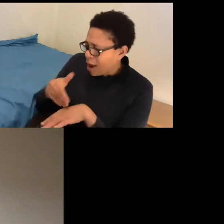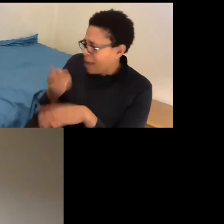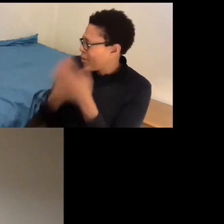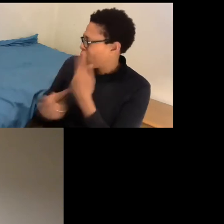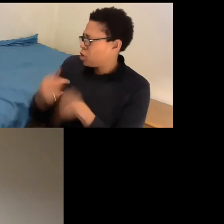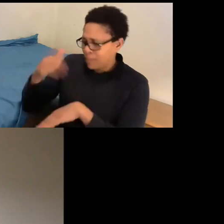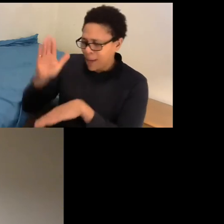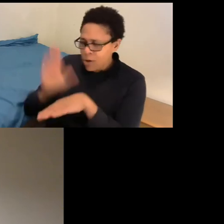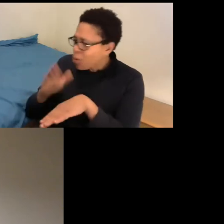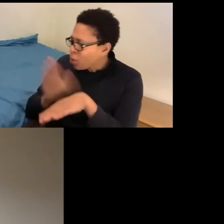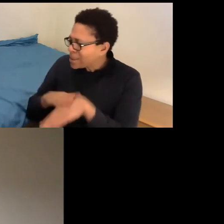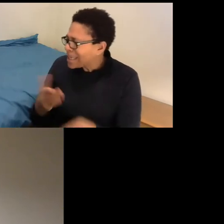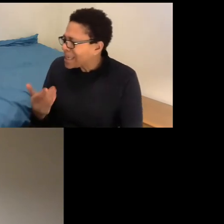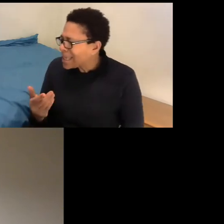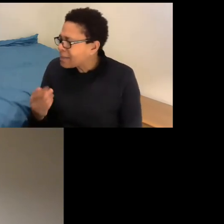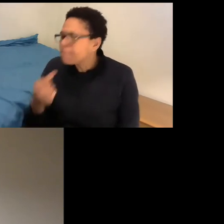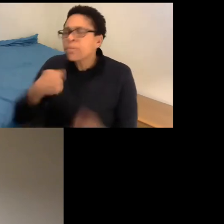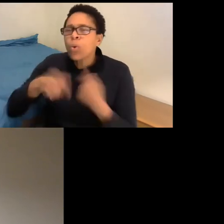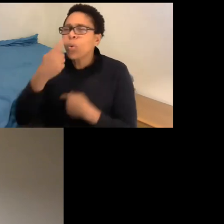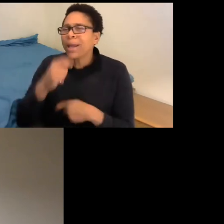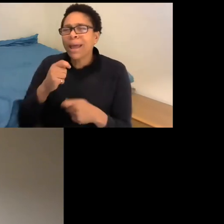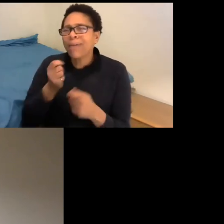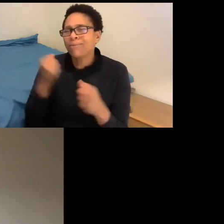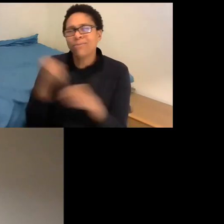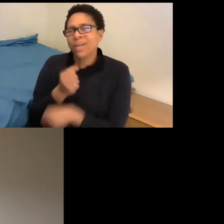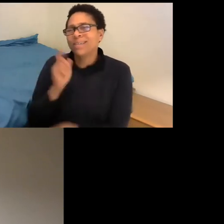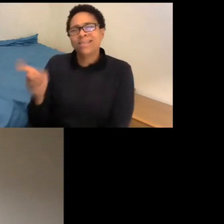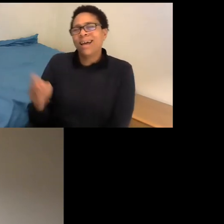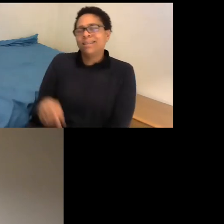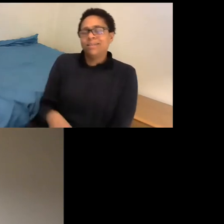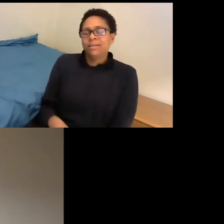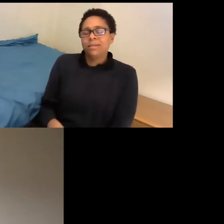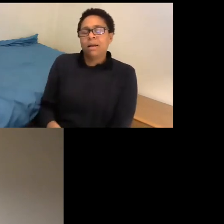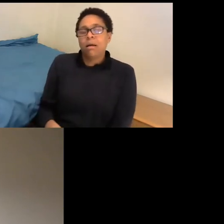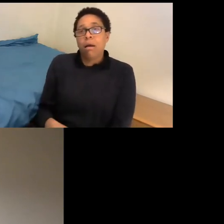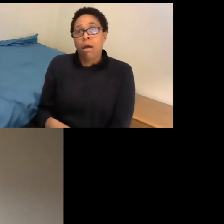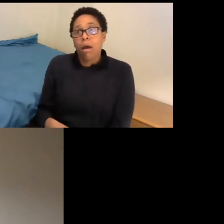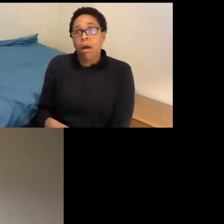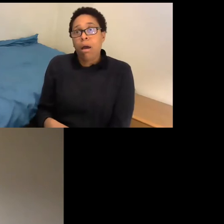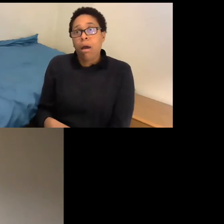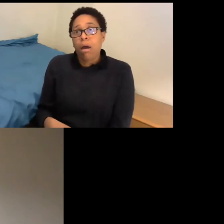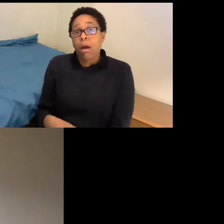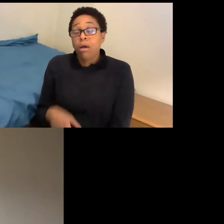know, we can set them right. So it's kind of this this idea that